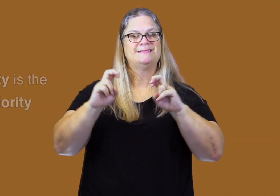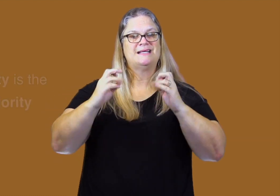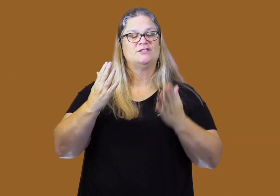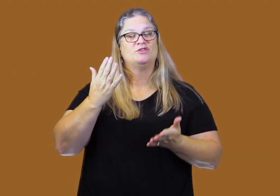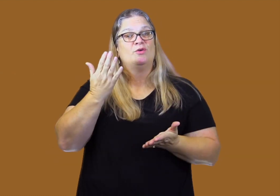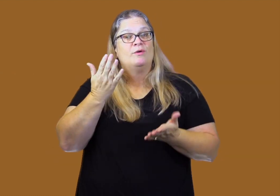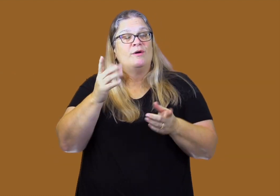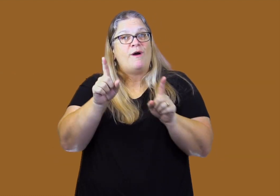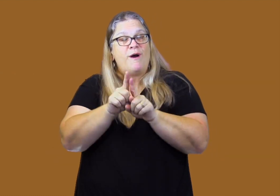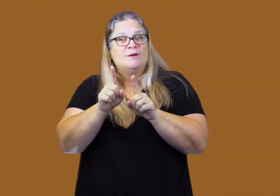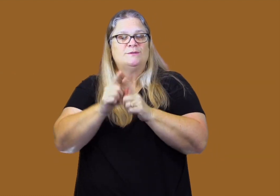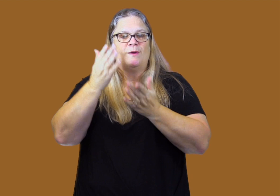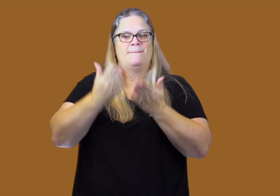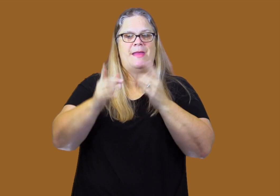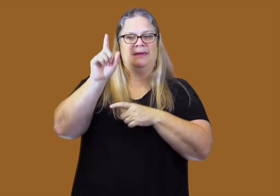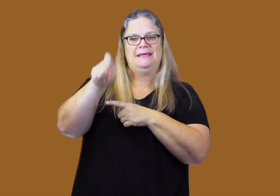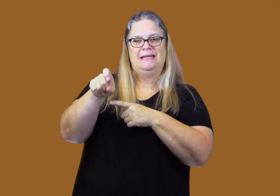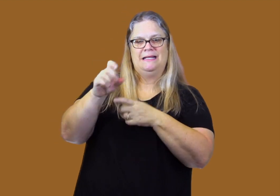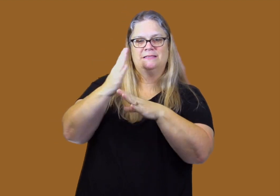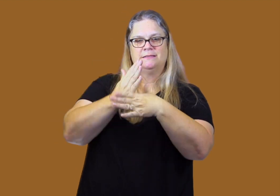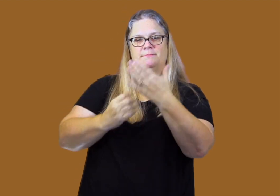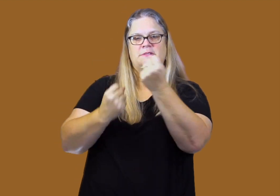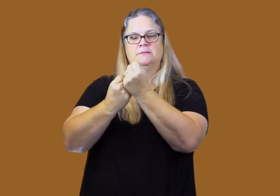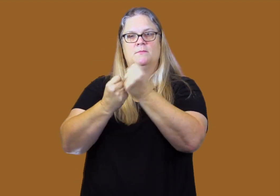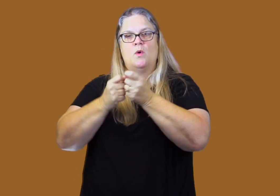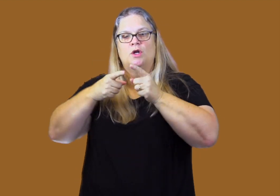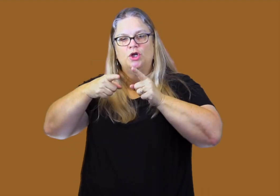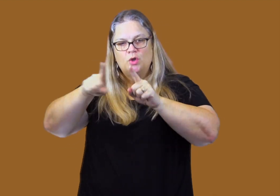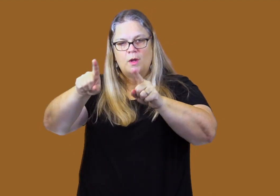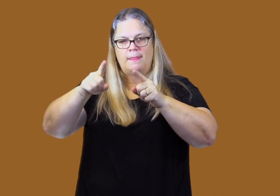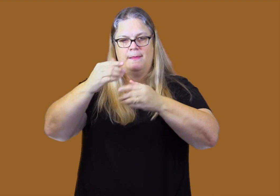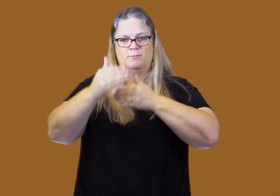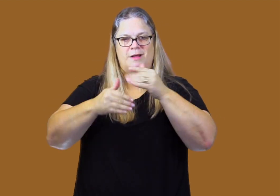The assessor may also need some additional support during the process as well.